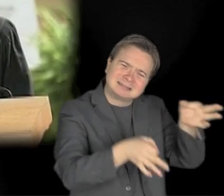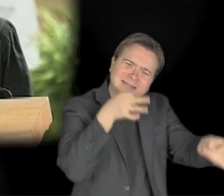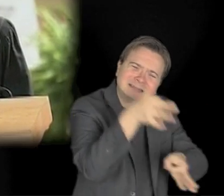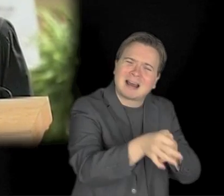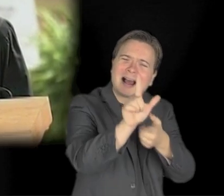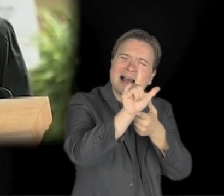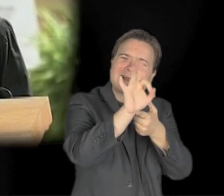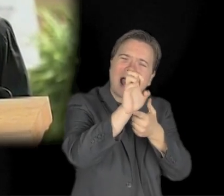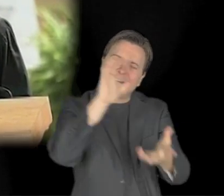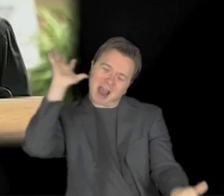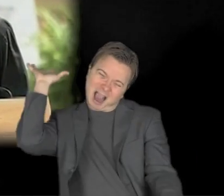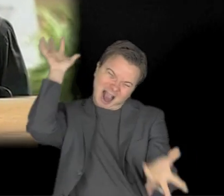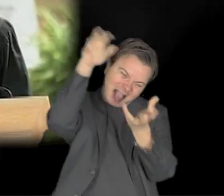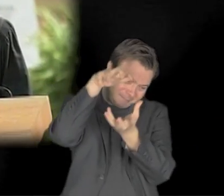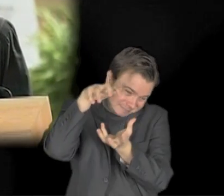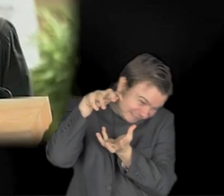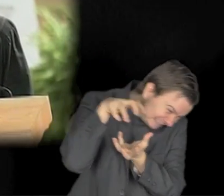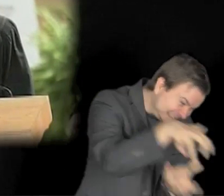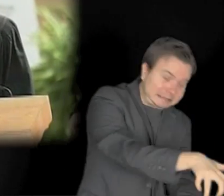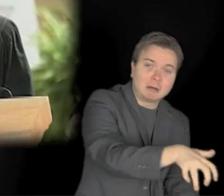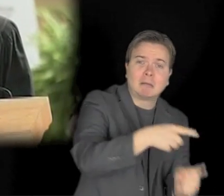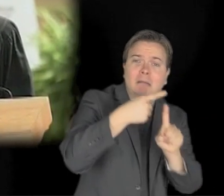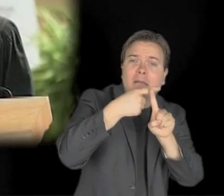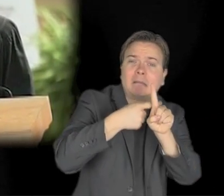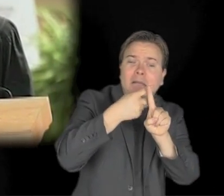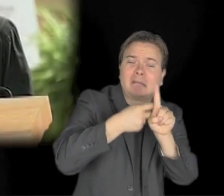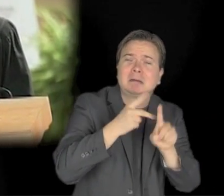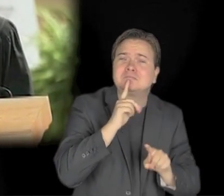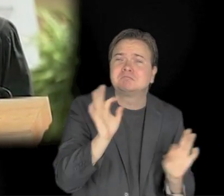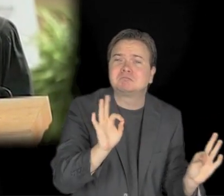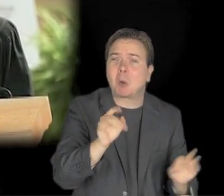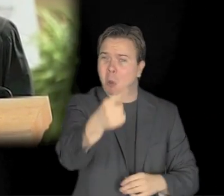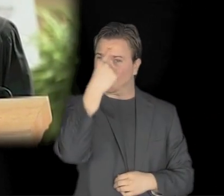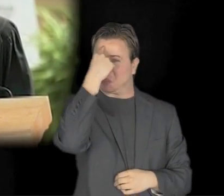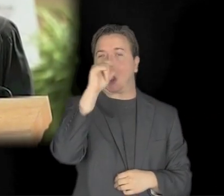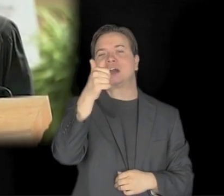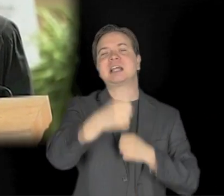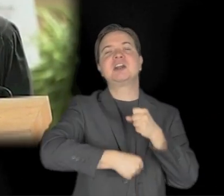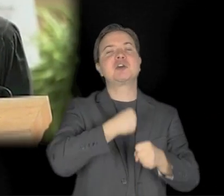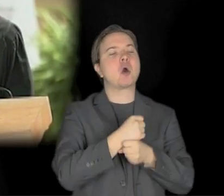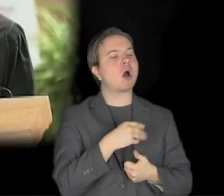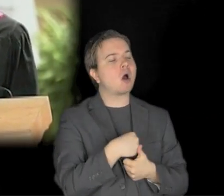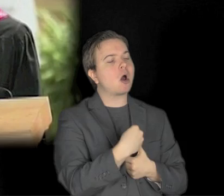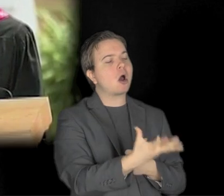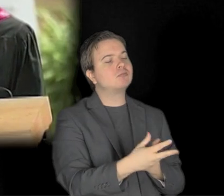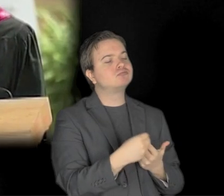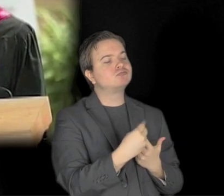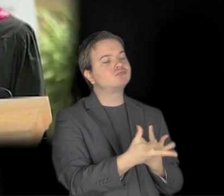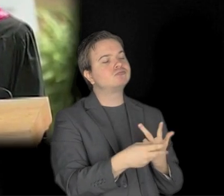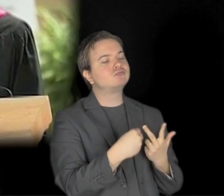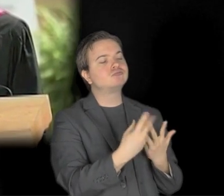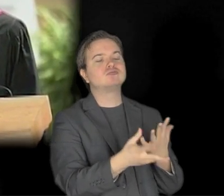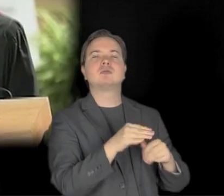tell them in just a few months. It means to make sure everything is buttoned up so that it will be as easy as possible